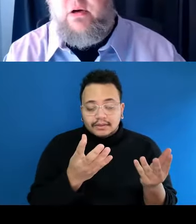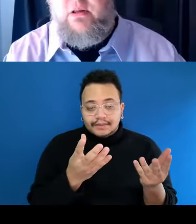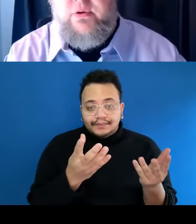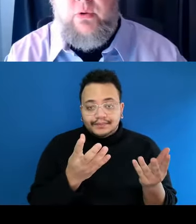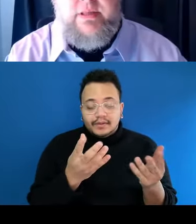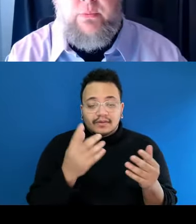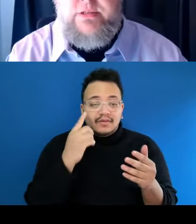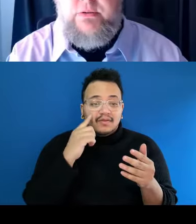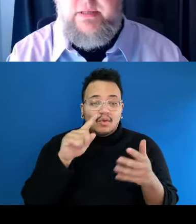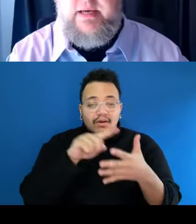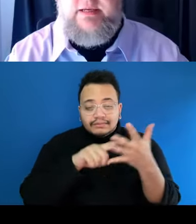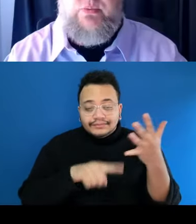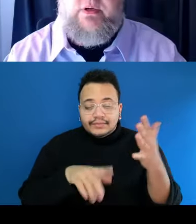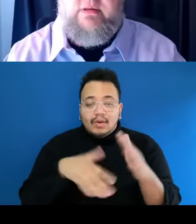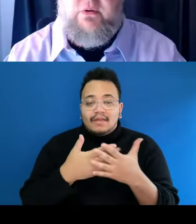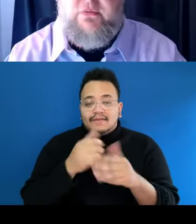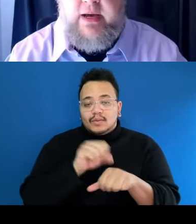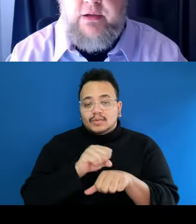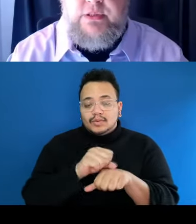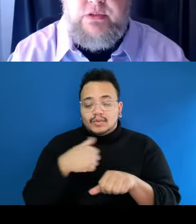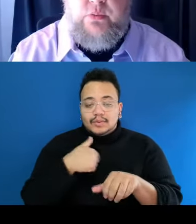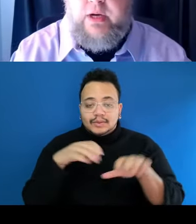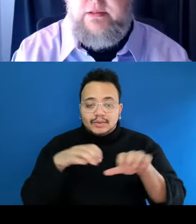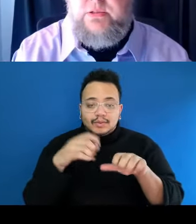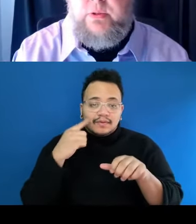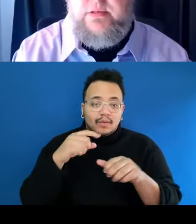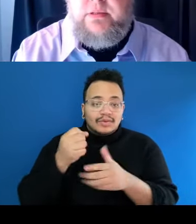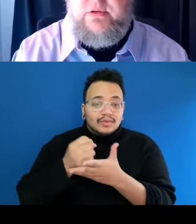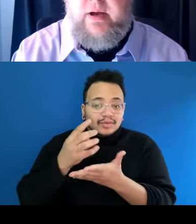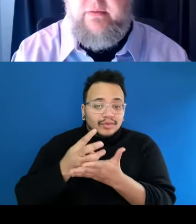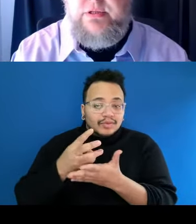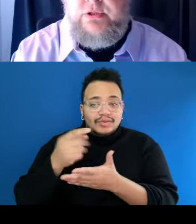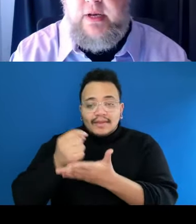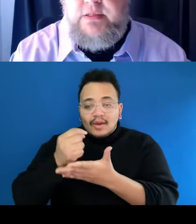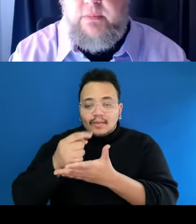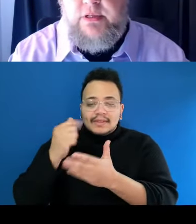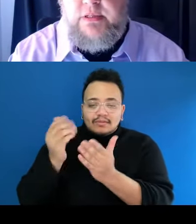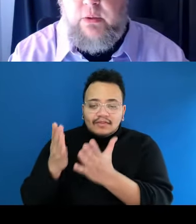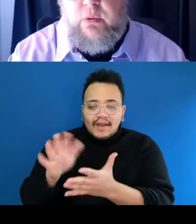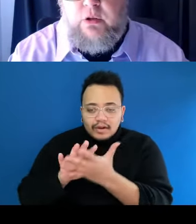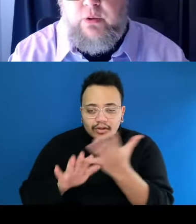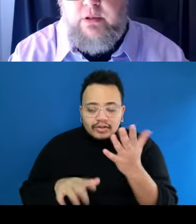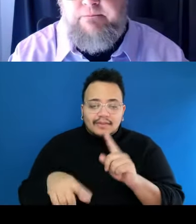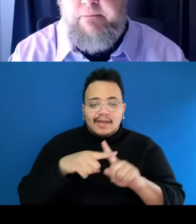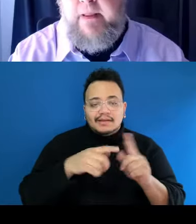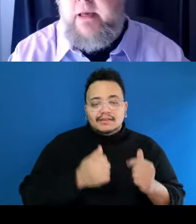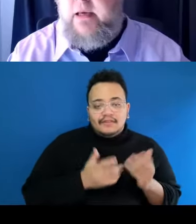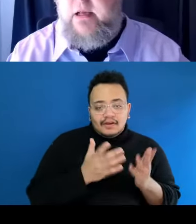in all of the work that we do and that is with providers as well as with the survivors and trans communities that we work with.